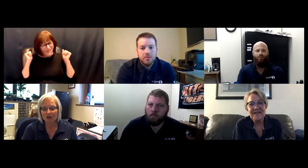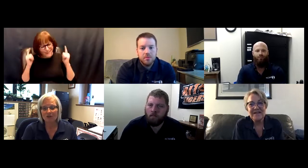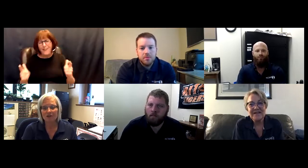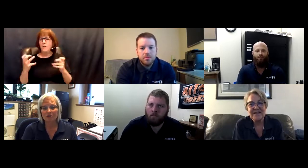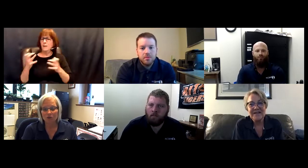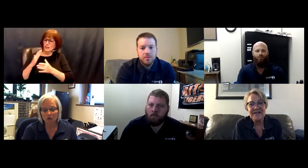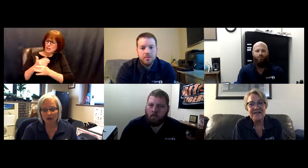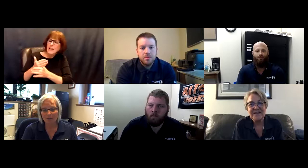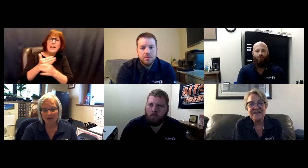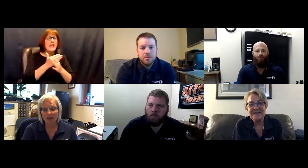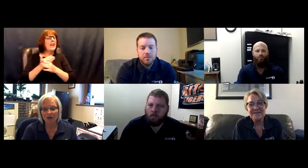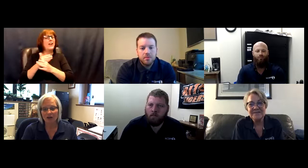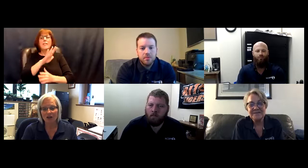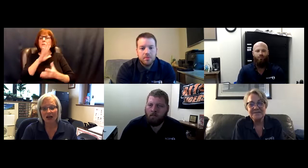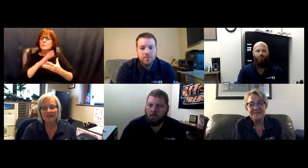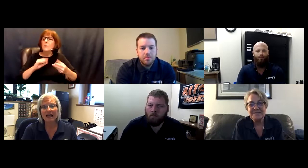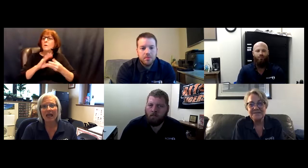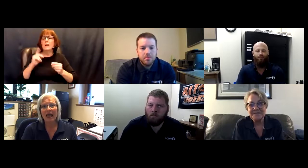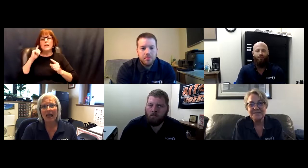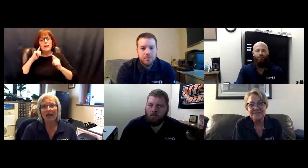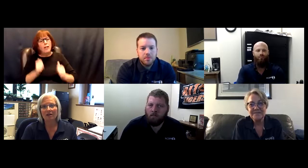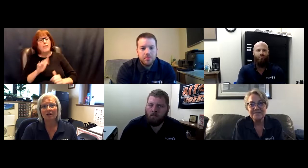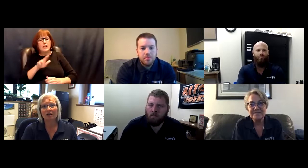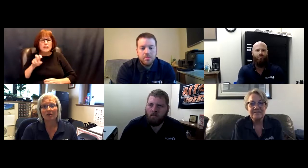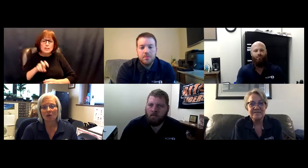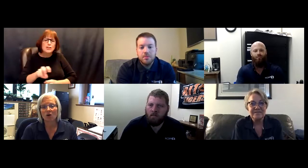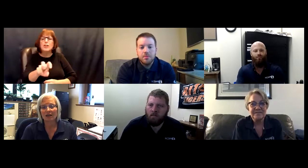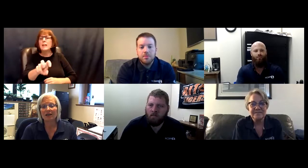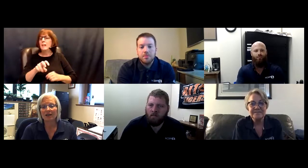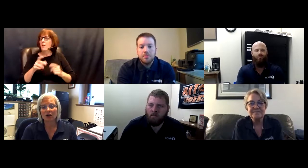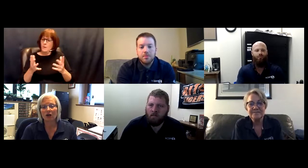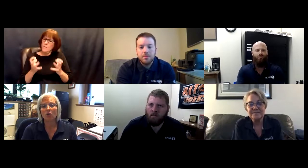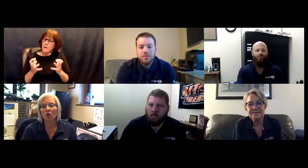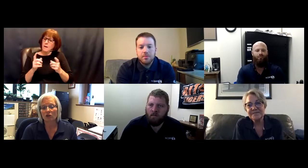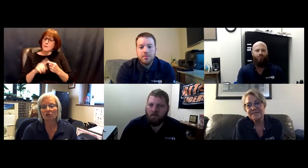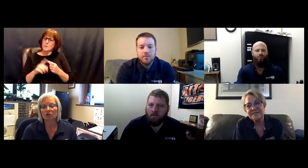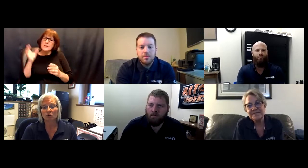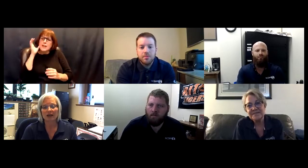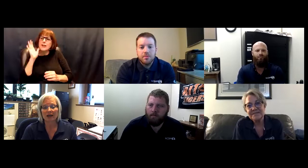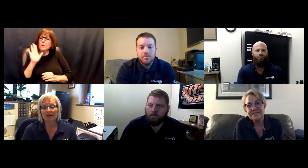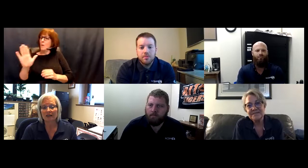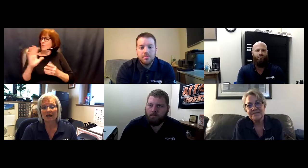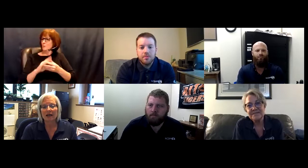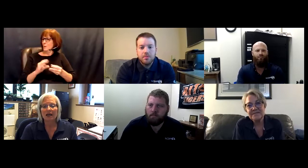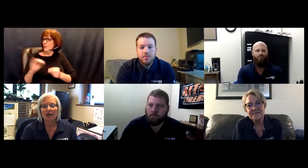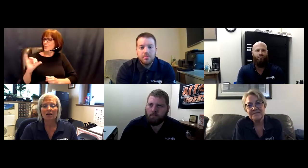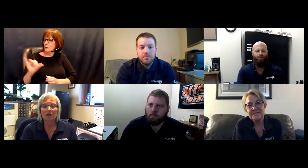their story about hearing loss and they want to hear what your story is.